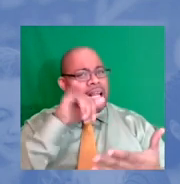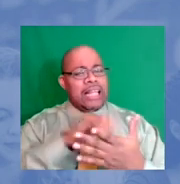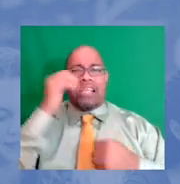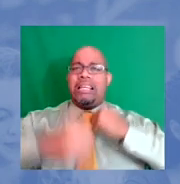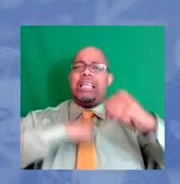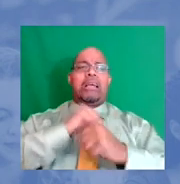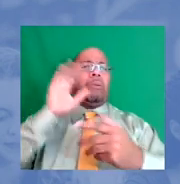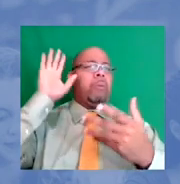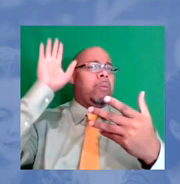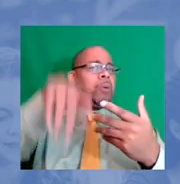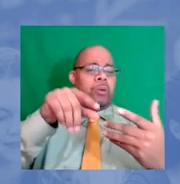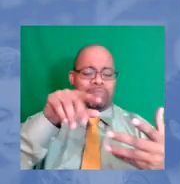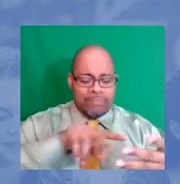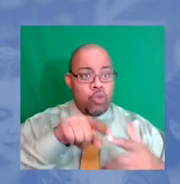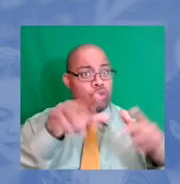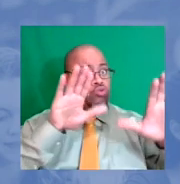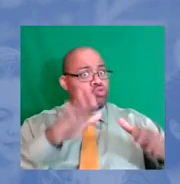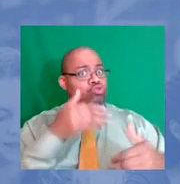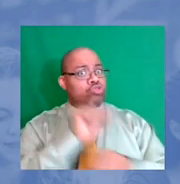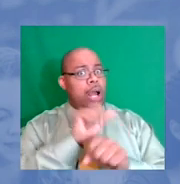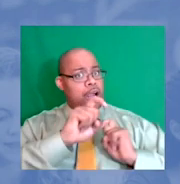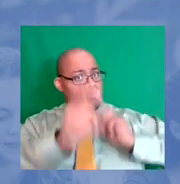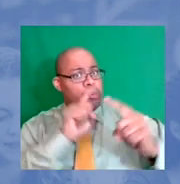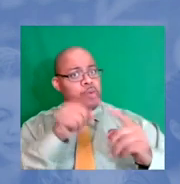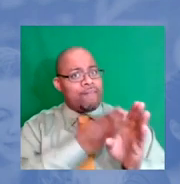YOU'VE DONE A GREAT JOB IN CONTRIBUTING TO THE FIELD AND STUDYING WHAT HAPPENS.